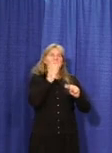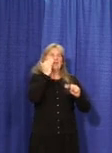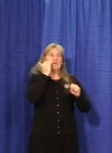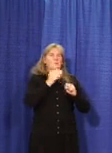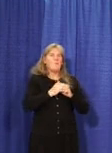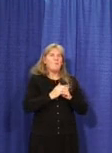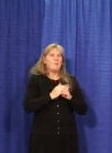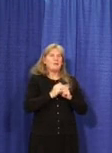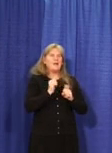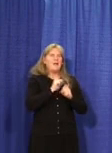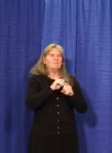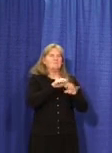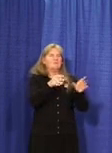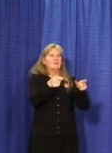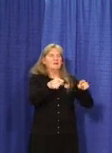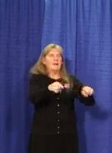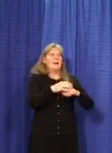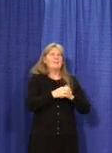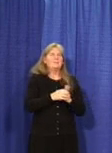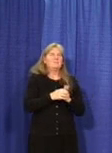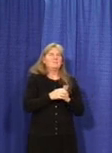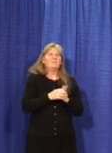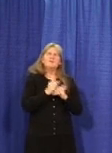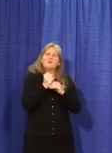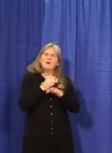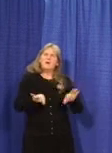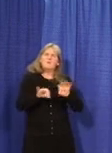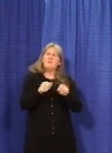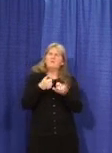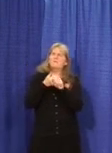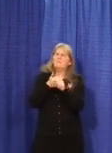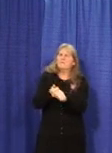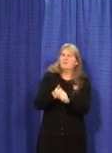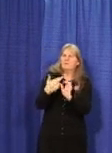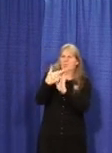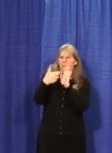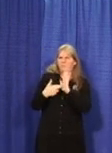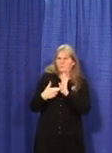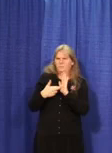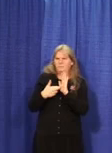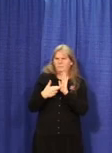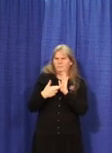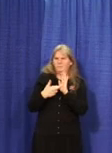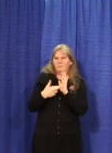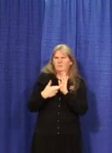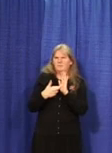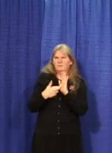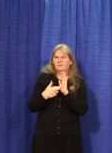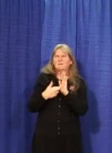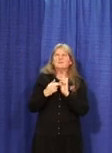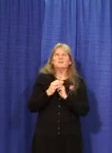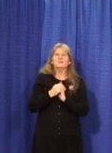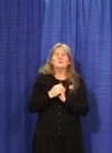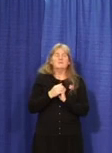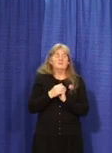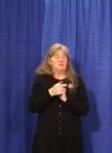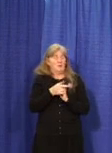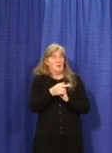following the proper guidelines to reduce your risk. Here are some reminders from this recent exposure.